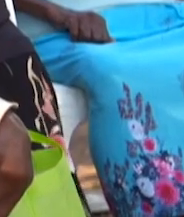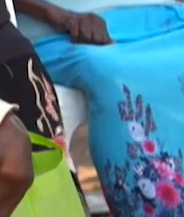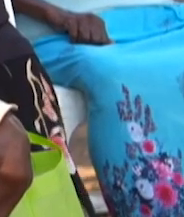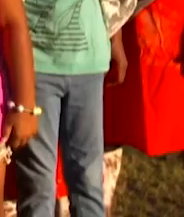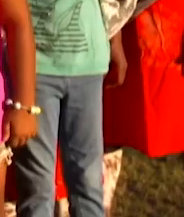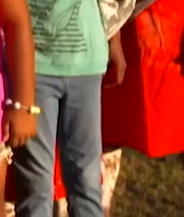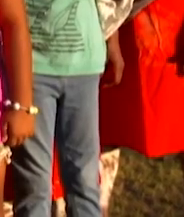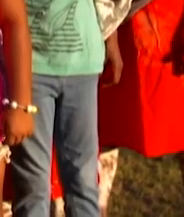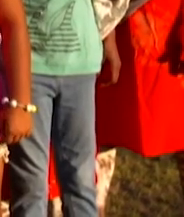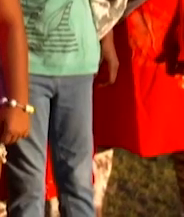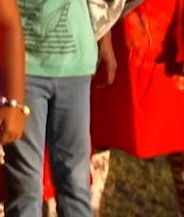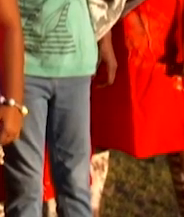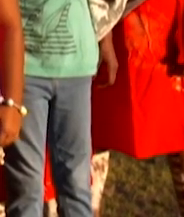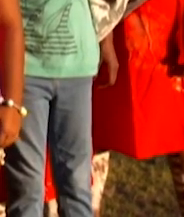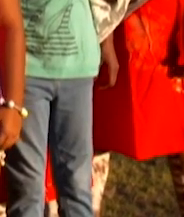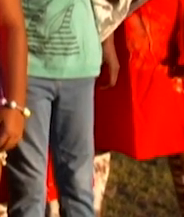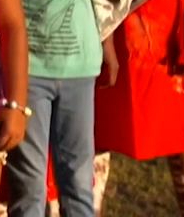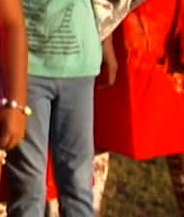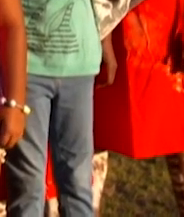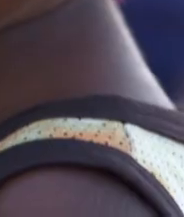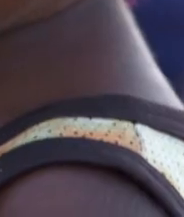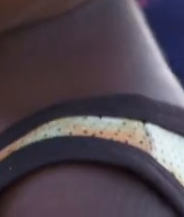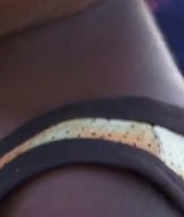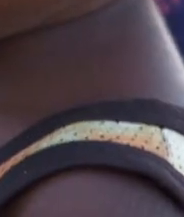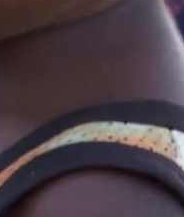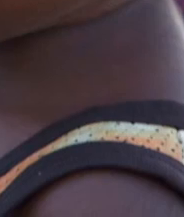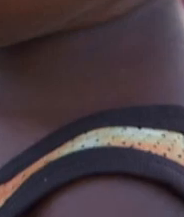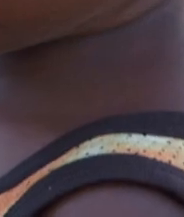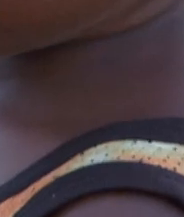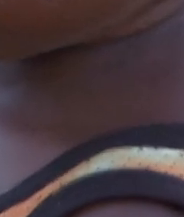That's what my Aunty Queenie told me to do.